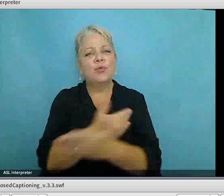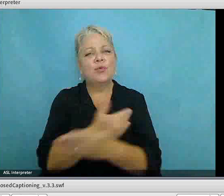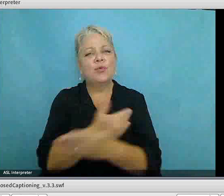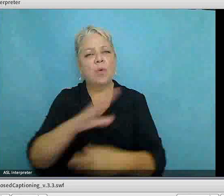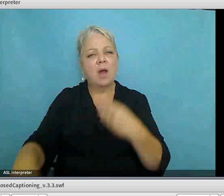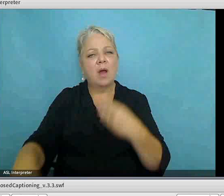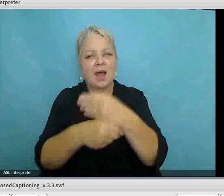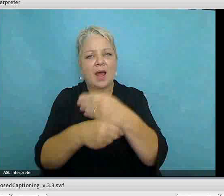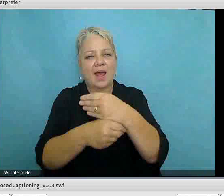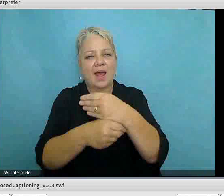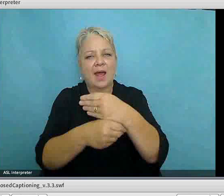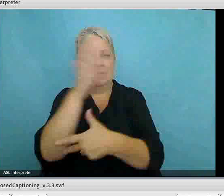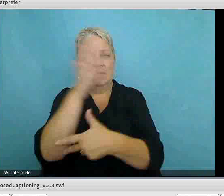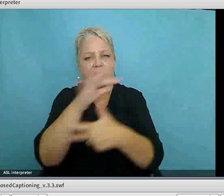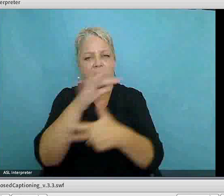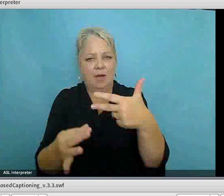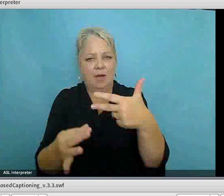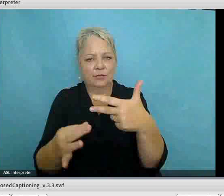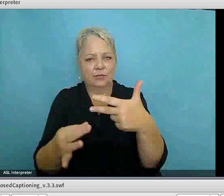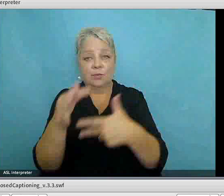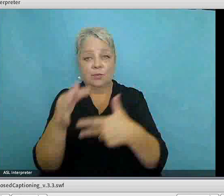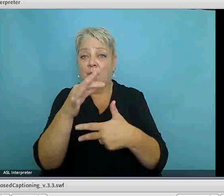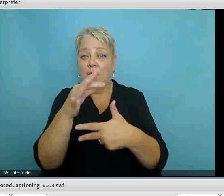choice that we think adds value.